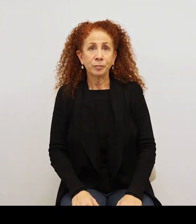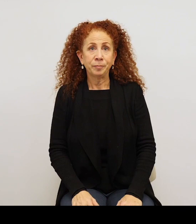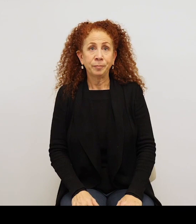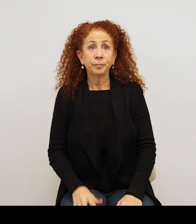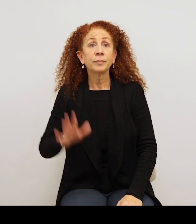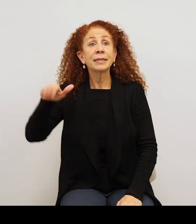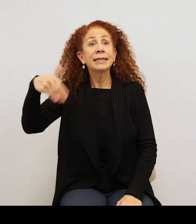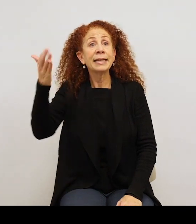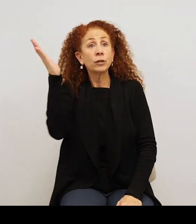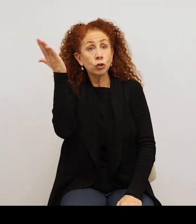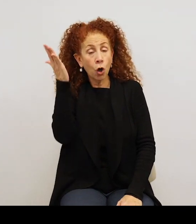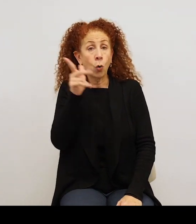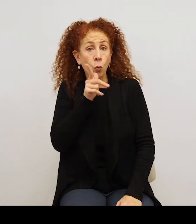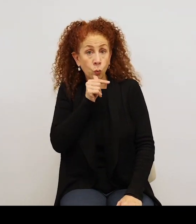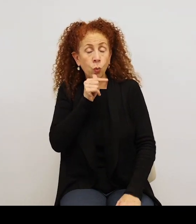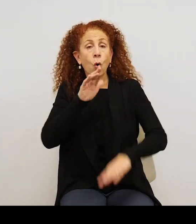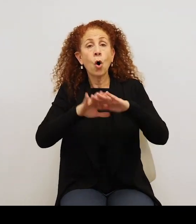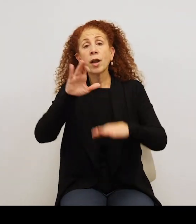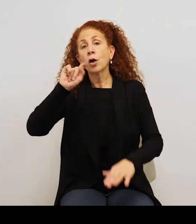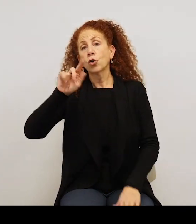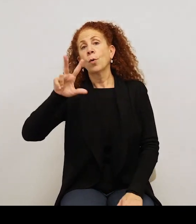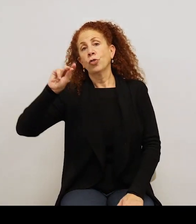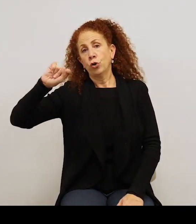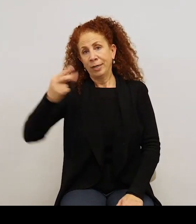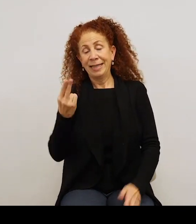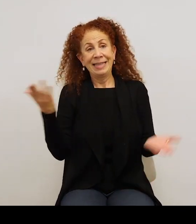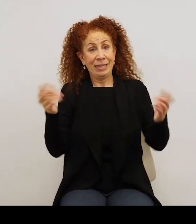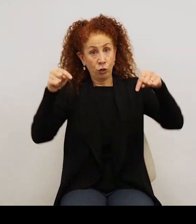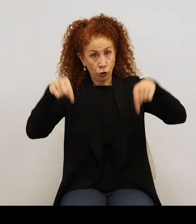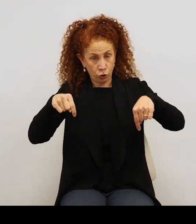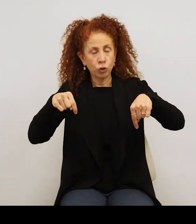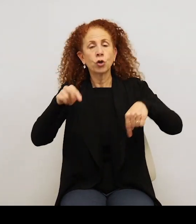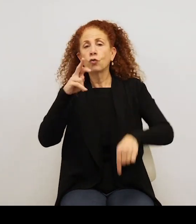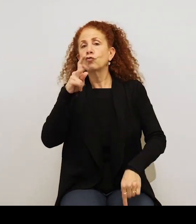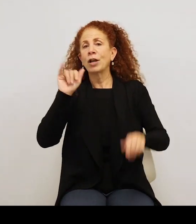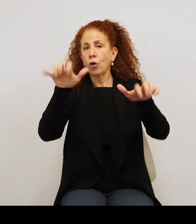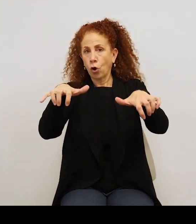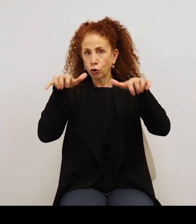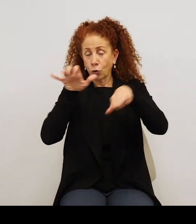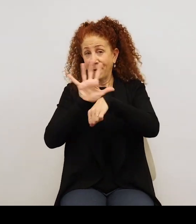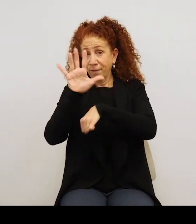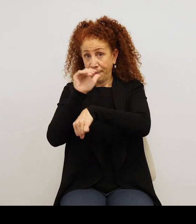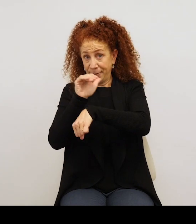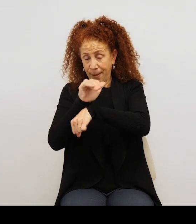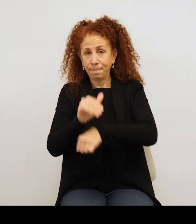Our next Wolf lecture will be on October 30 here in the Rainey Auditorium at 5:00 PM,